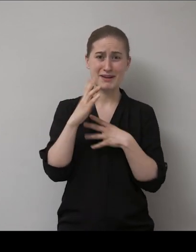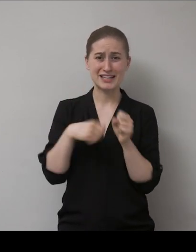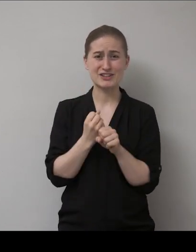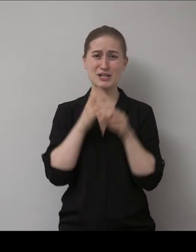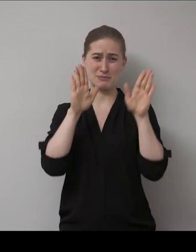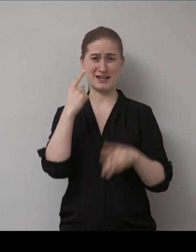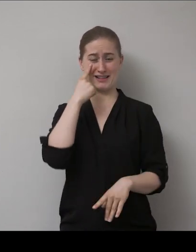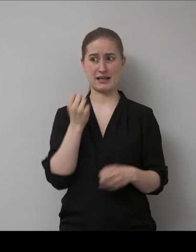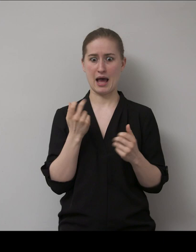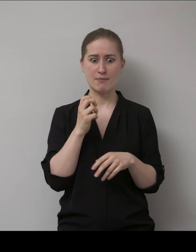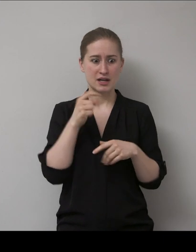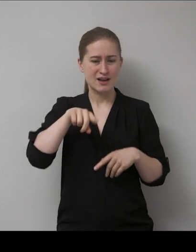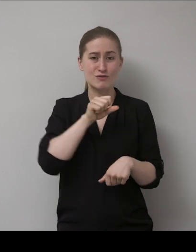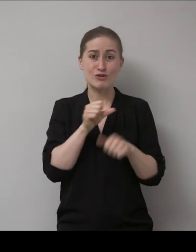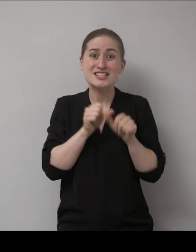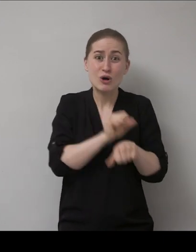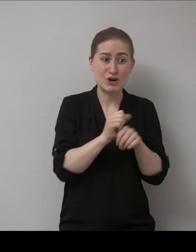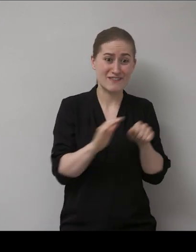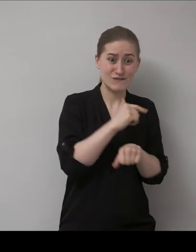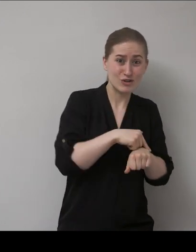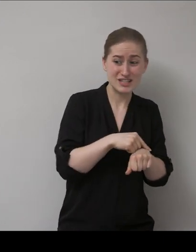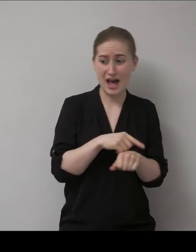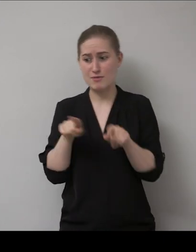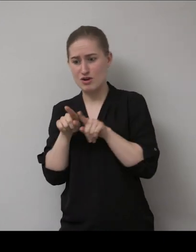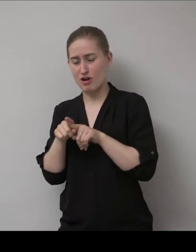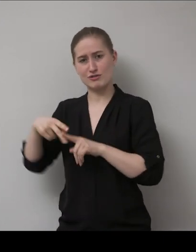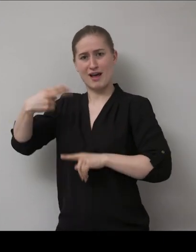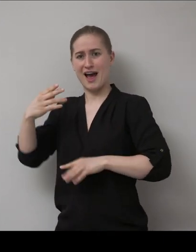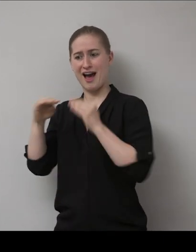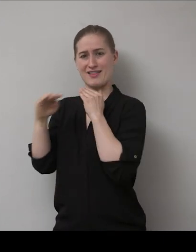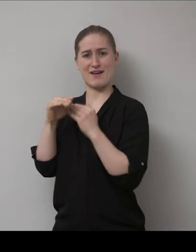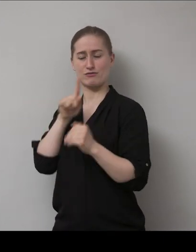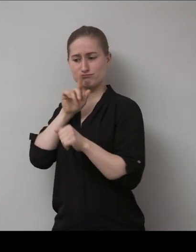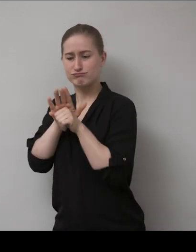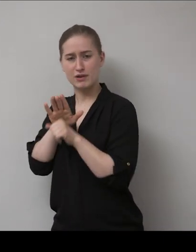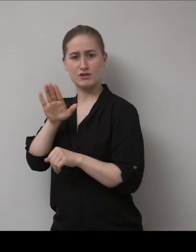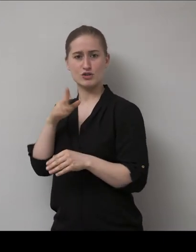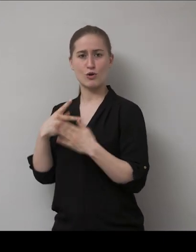how many of you are working full-time, and also with such a high level of commitment to your programs. You are amazing,